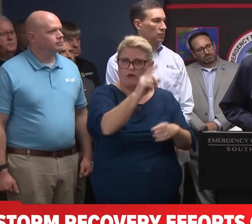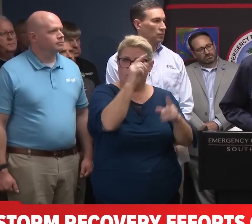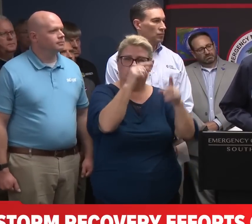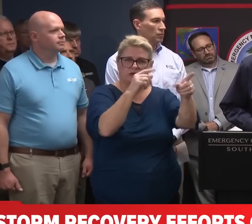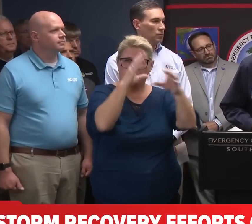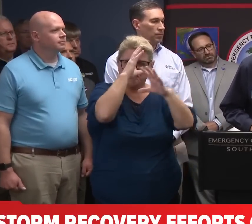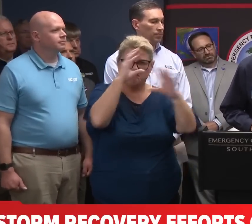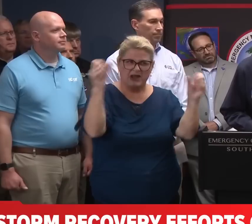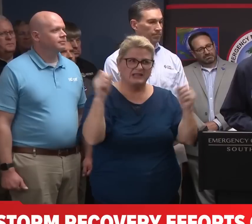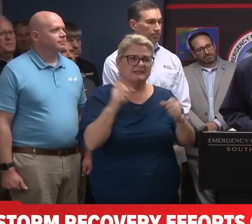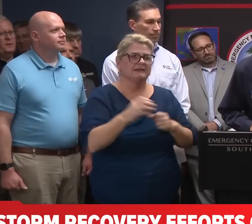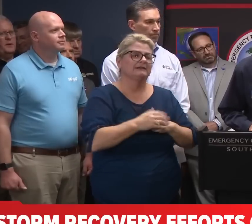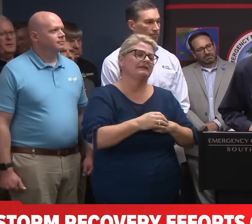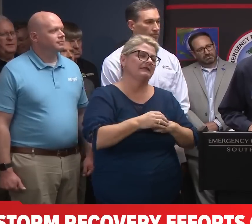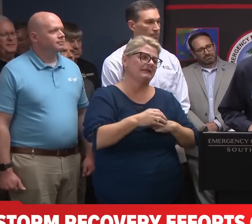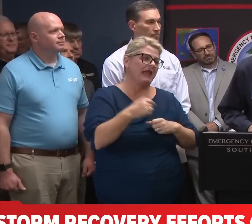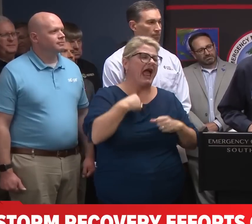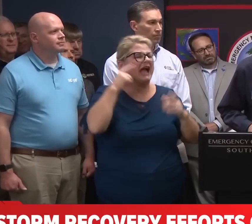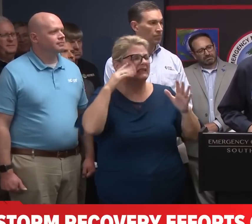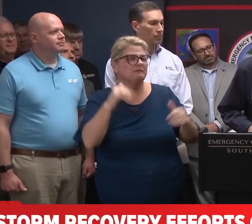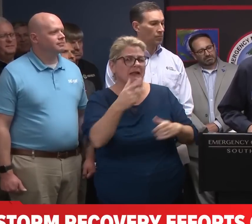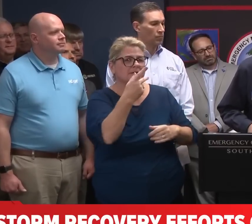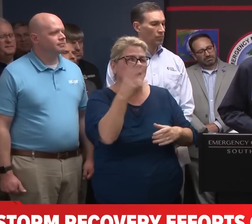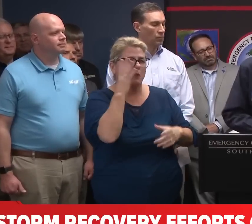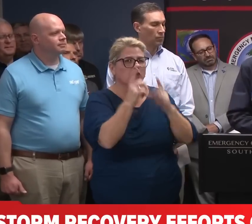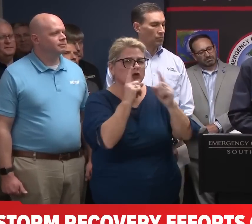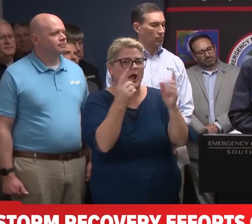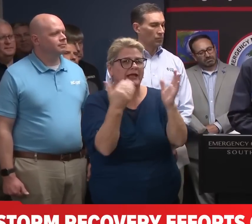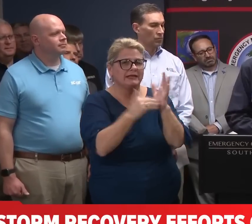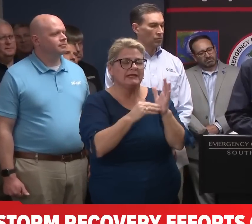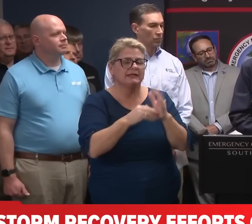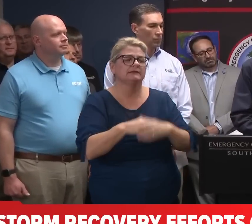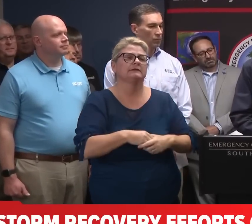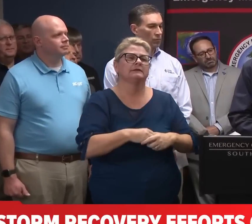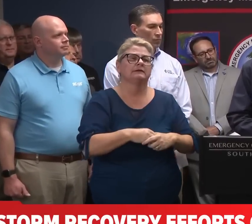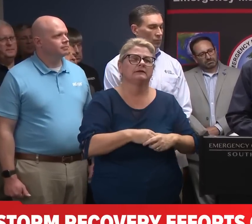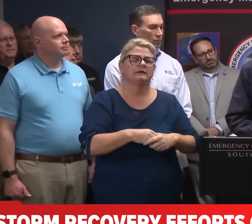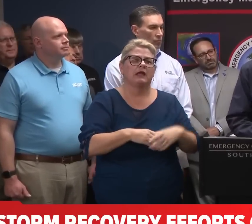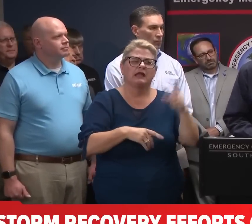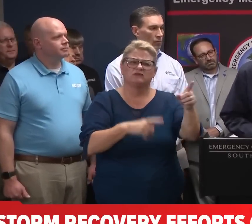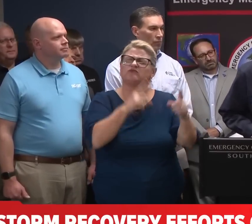we probably talked before long. But, uh, he, he, uh, he's good about staying,